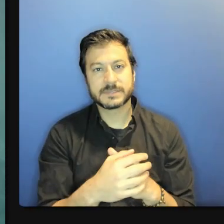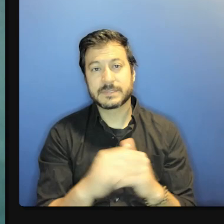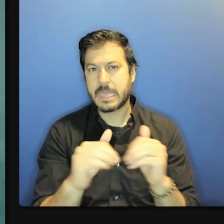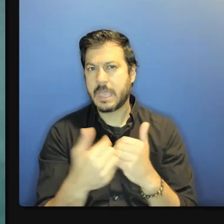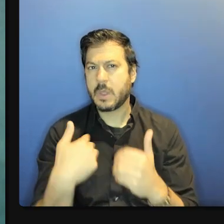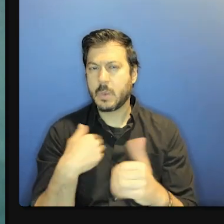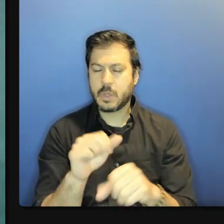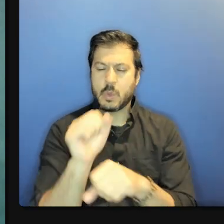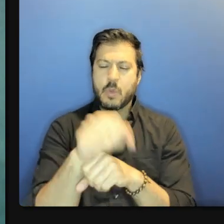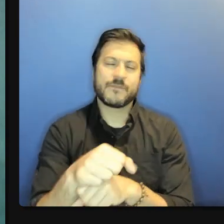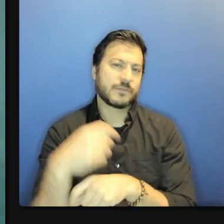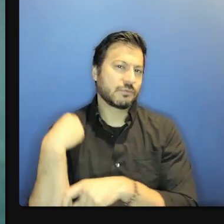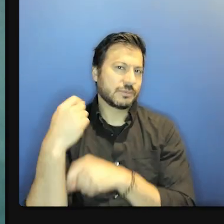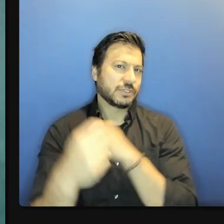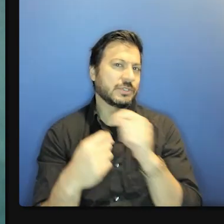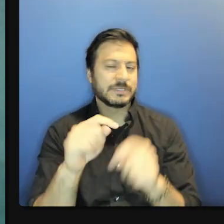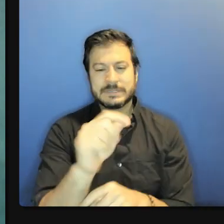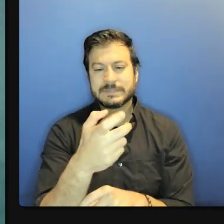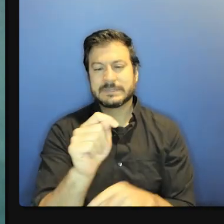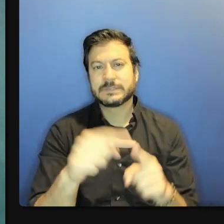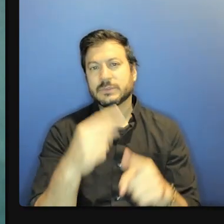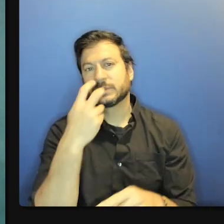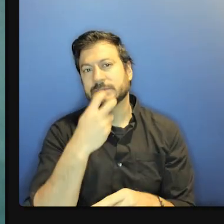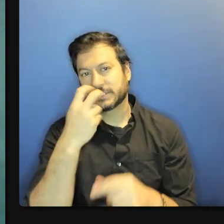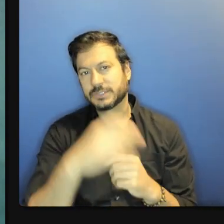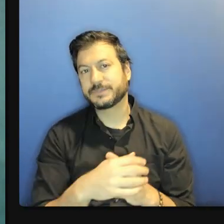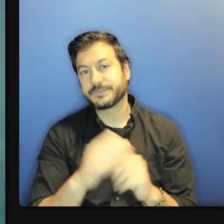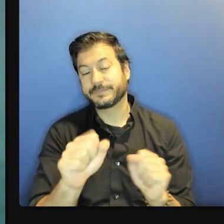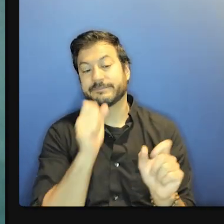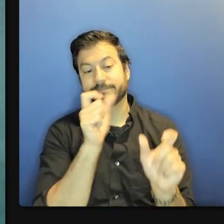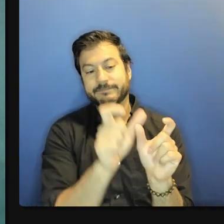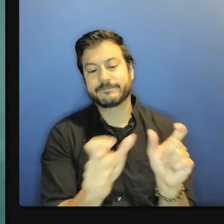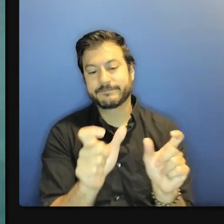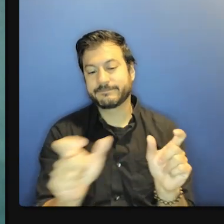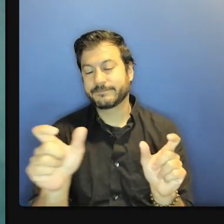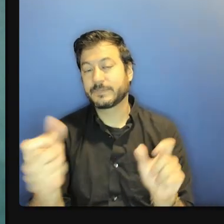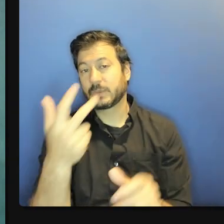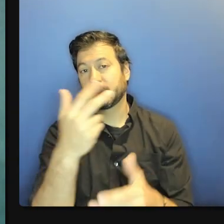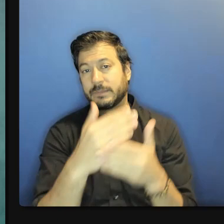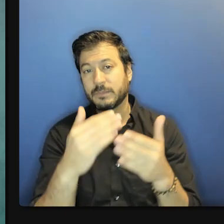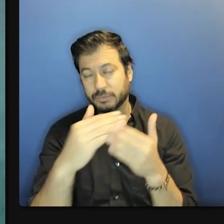How do we overcome the limits of traditional text-to-speech? This can be broken down into three parts.